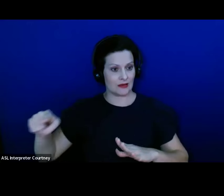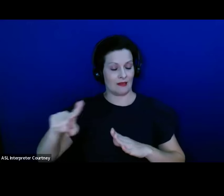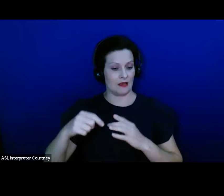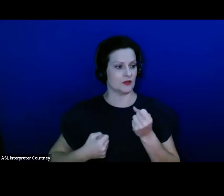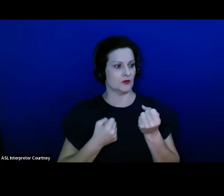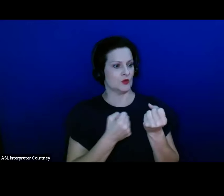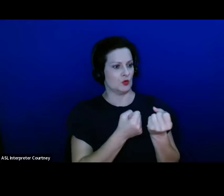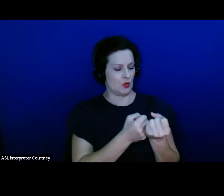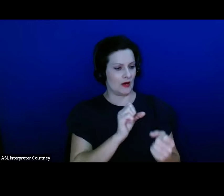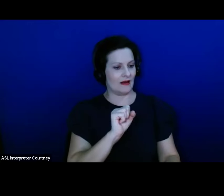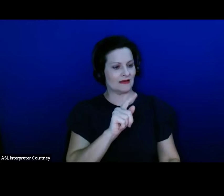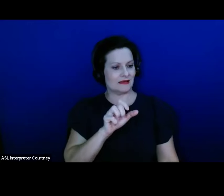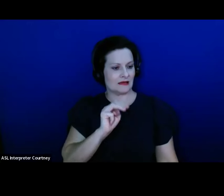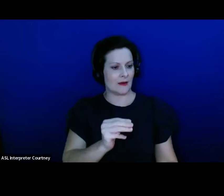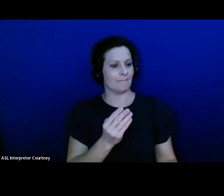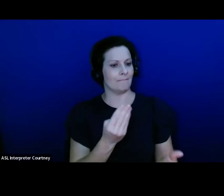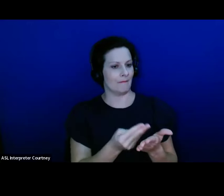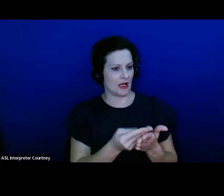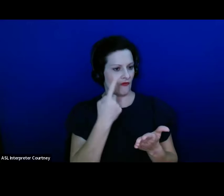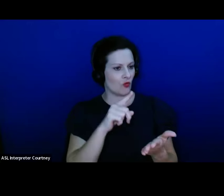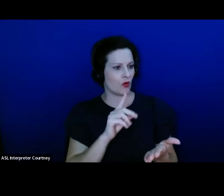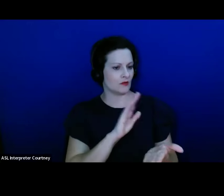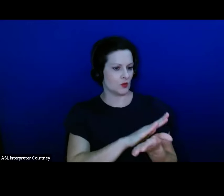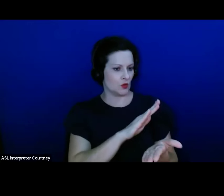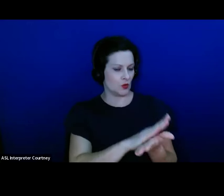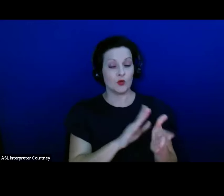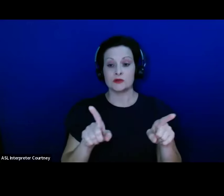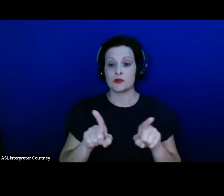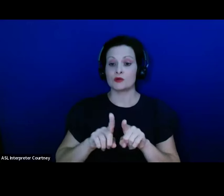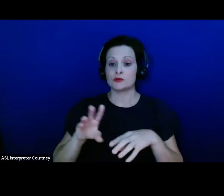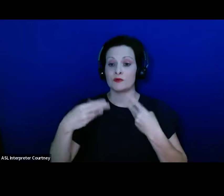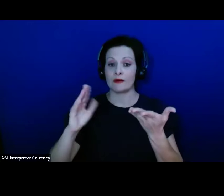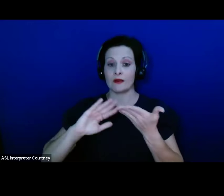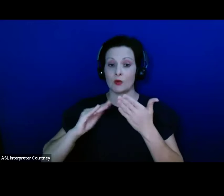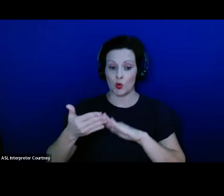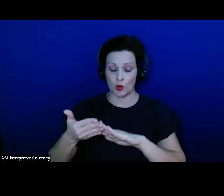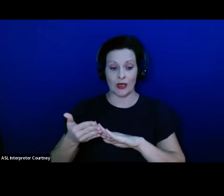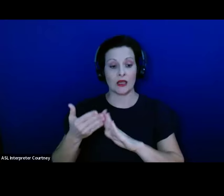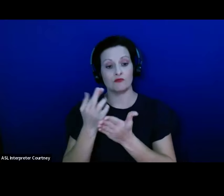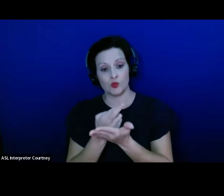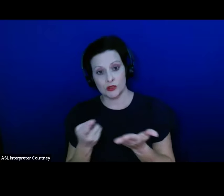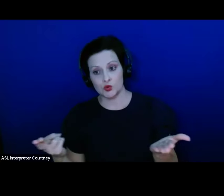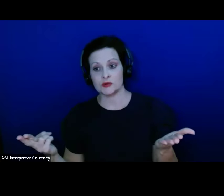S STEM grants and institutions and also providing community as well as resources and other ways to